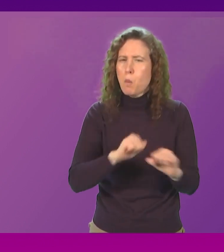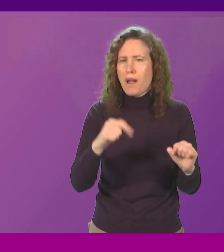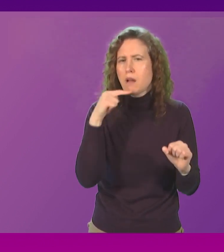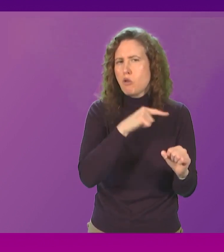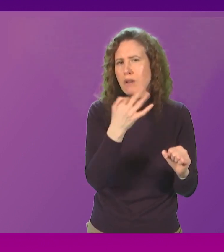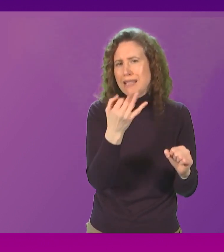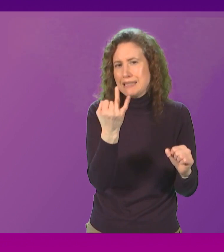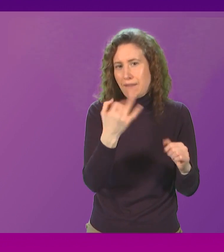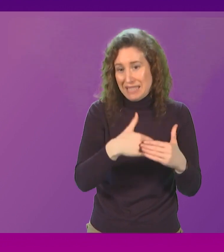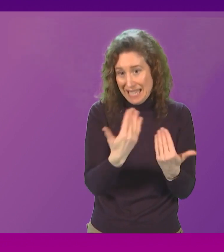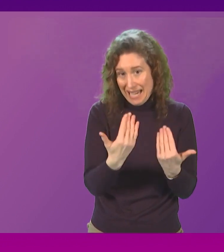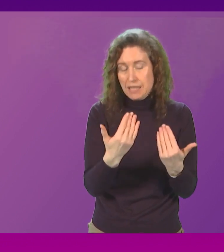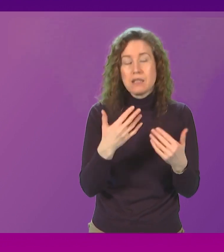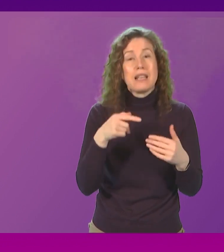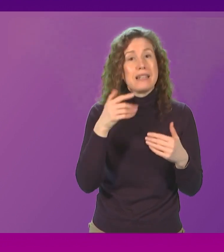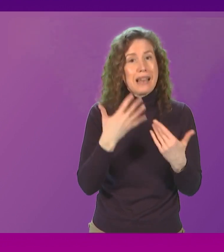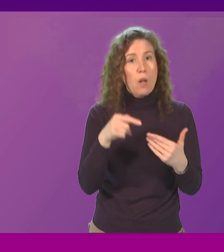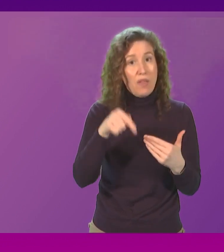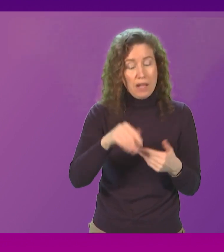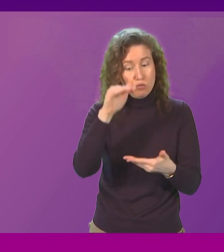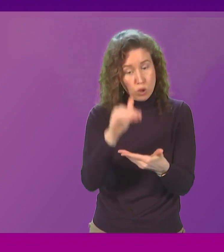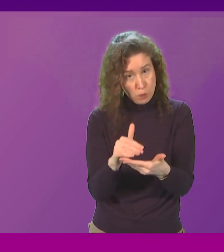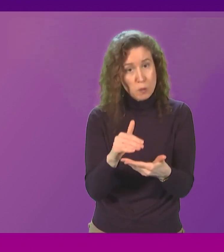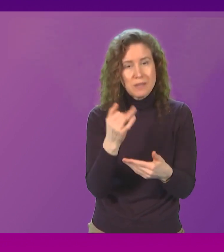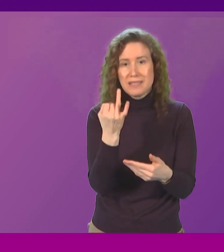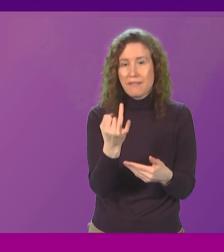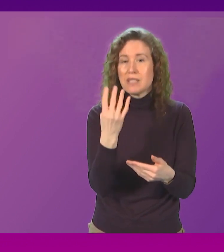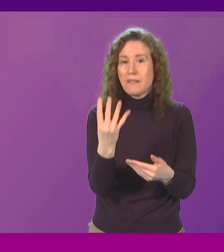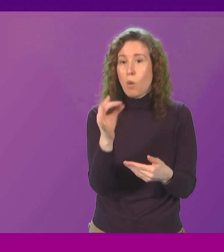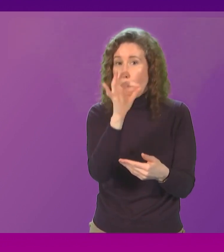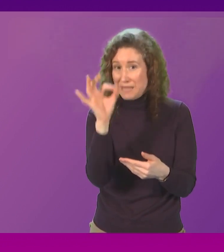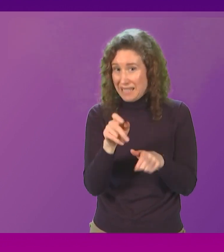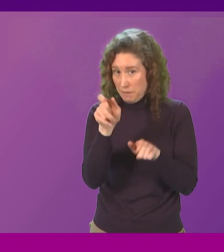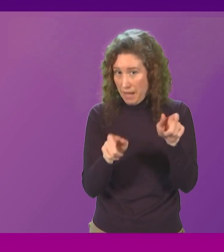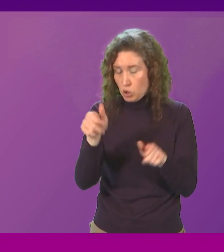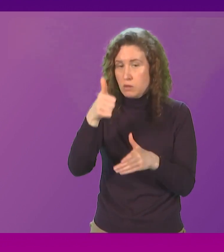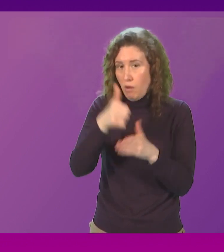The situation has now declined: 74 per cent of patients are starting treatment within